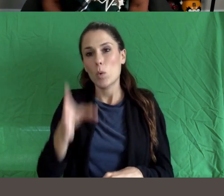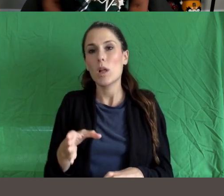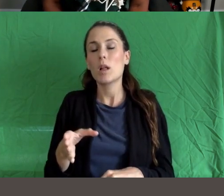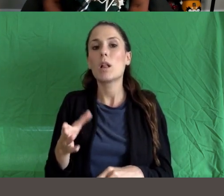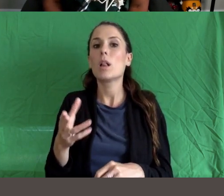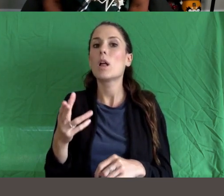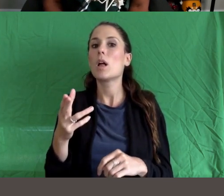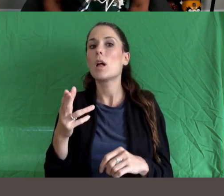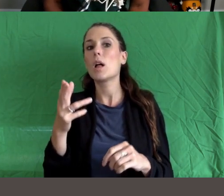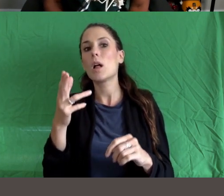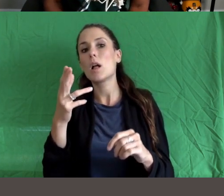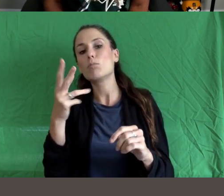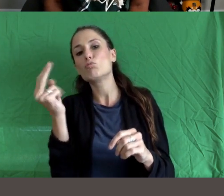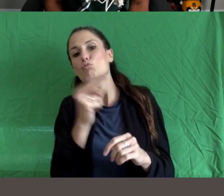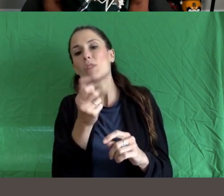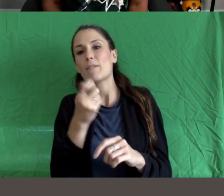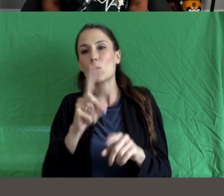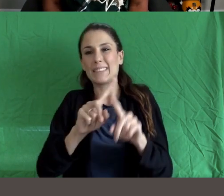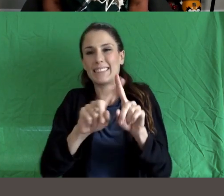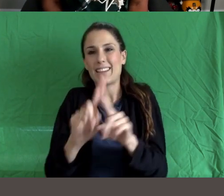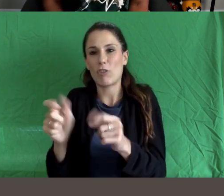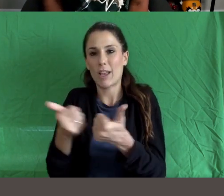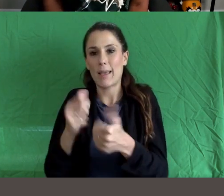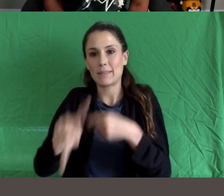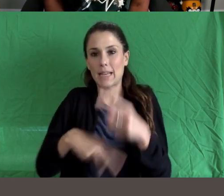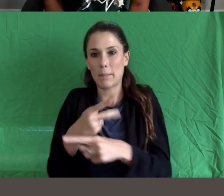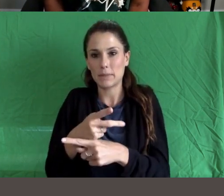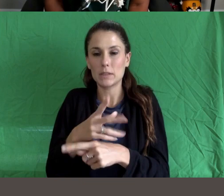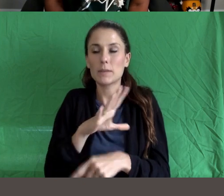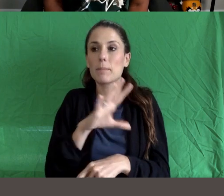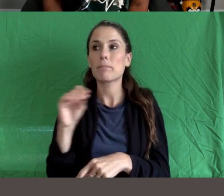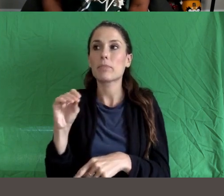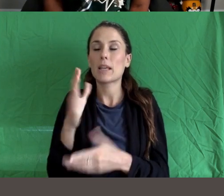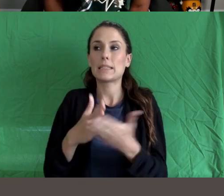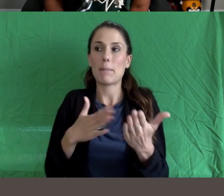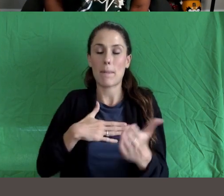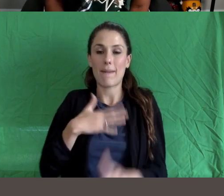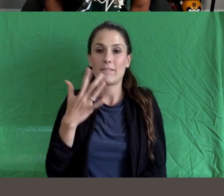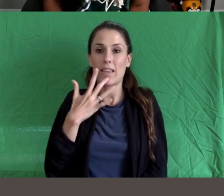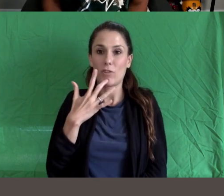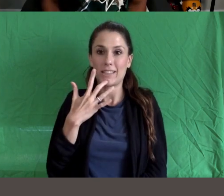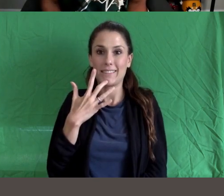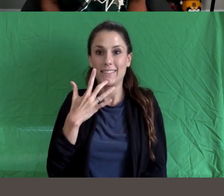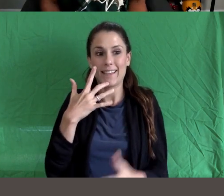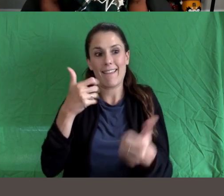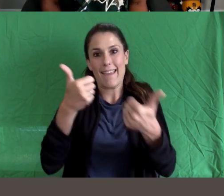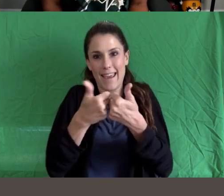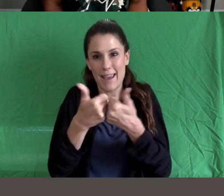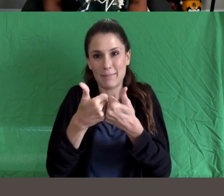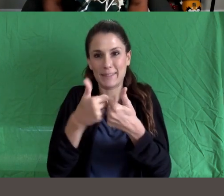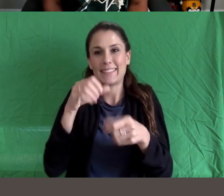look at a few different game types and some of my favorite games in those game types,